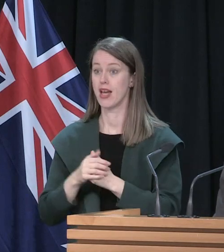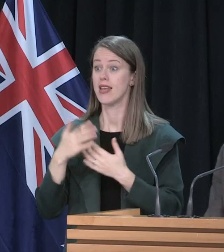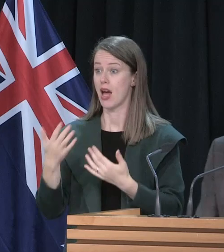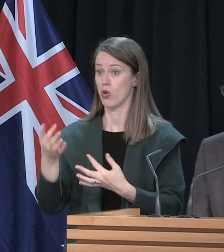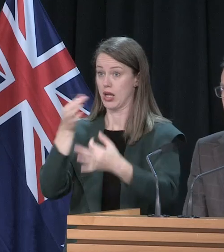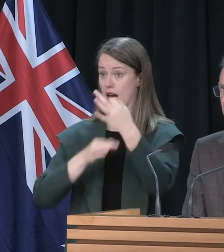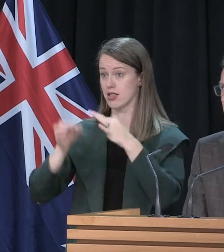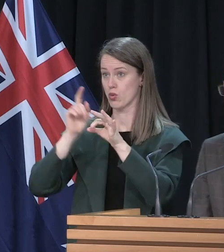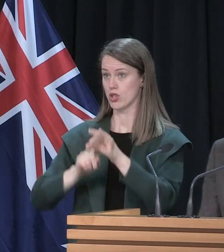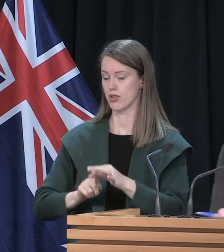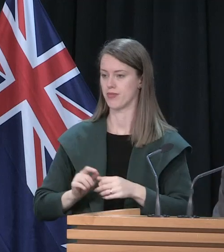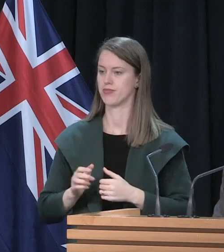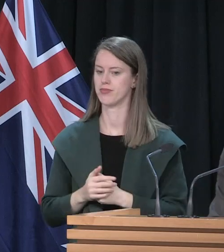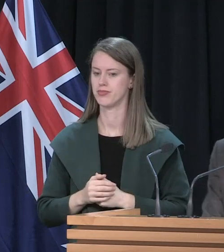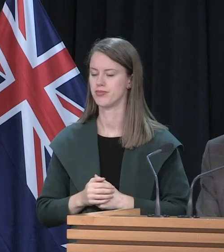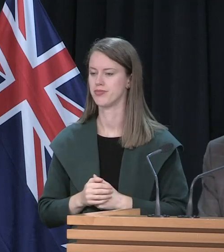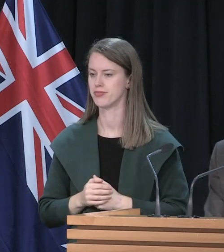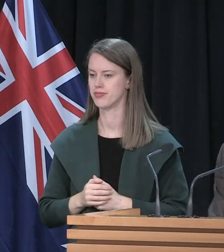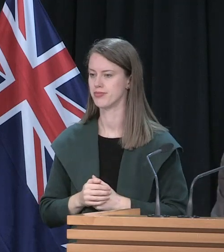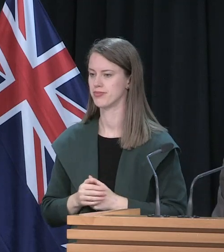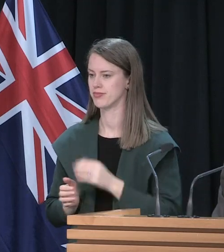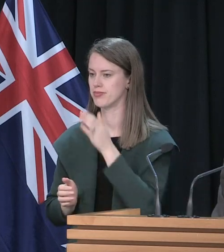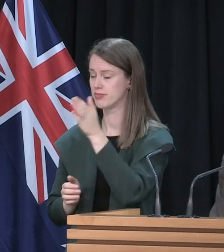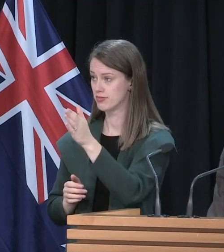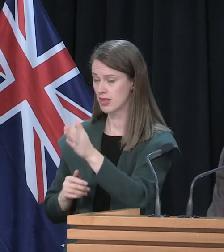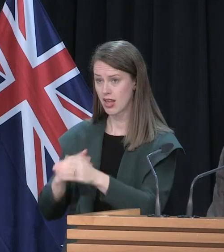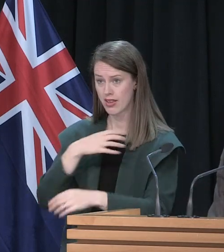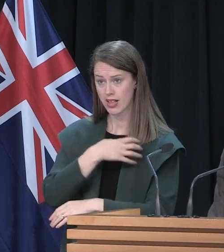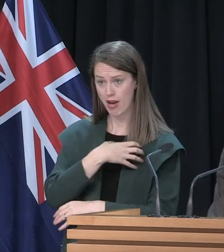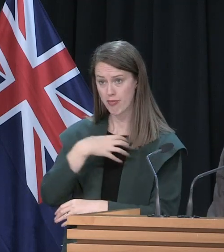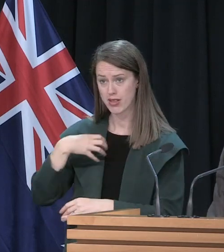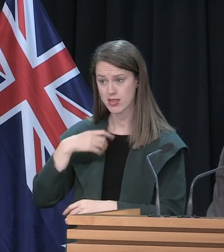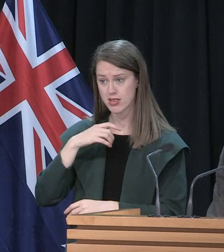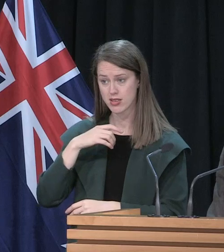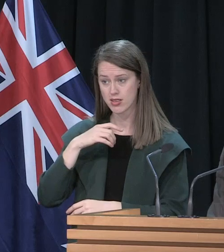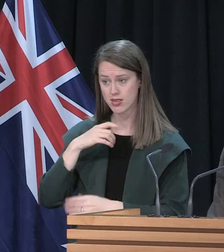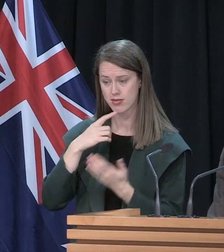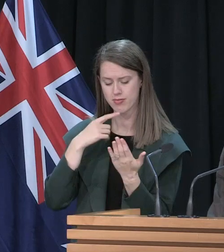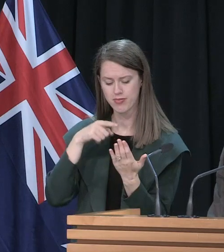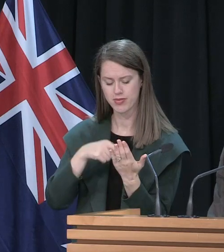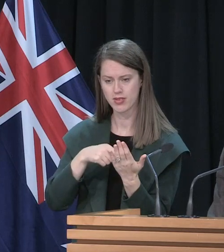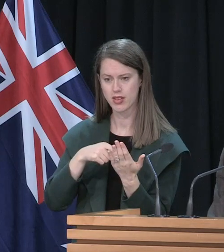contact tracing can happen as quickly as possible. Happy to take your questions. >> Can